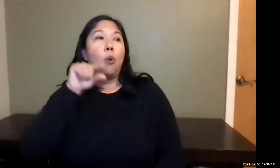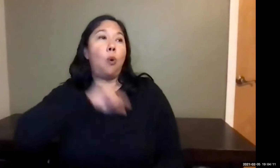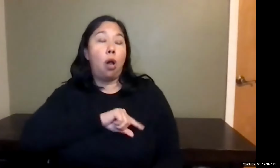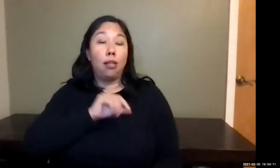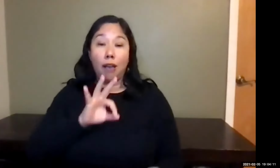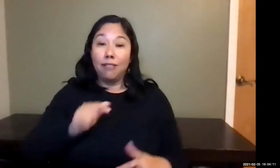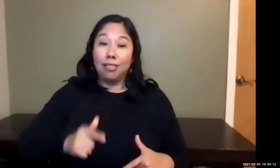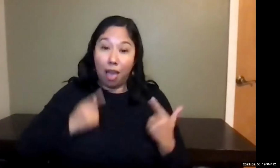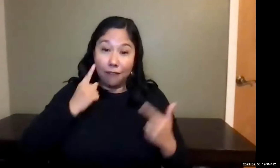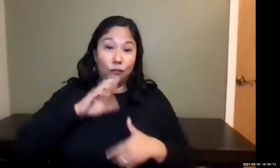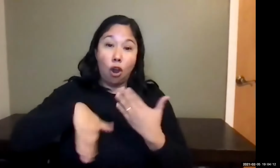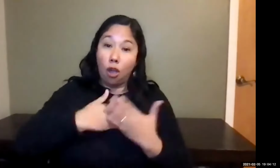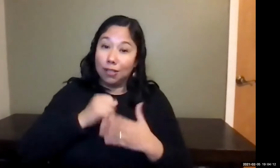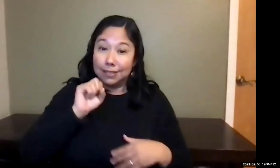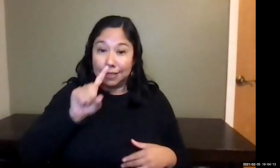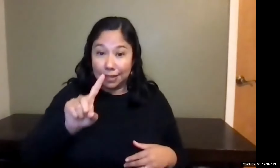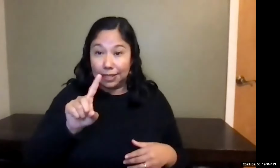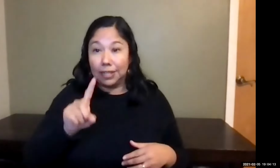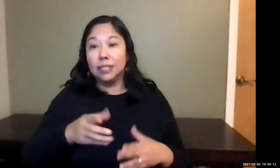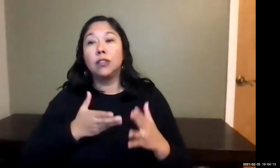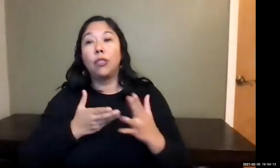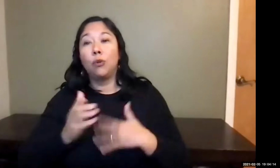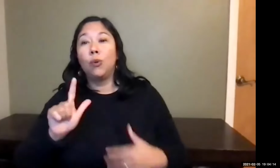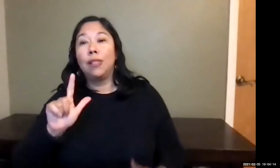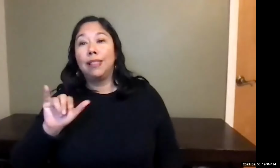via the Live Well San Diego vision.